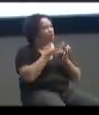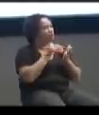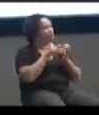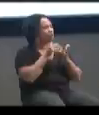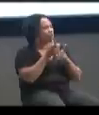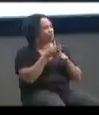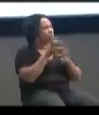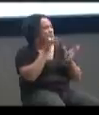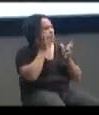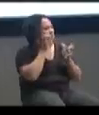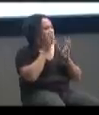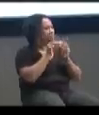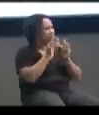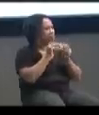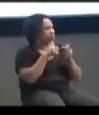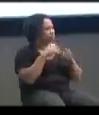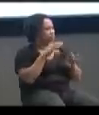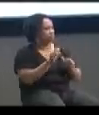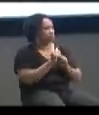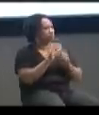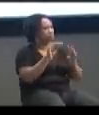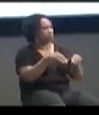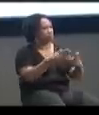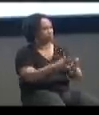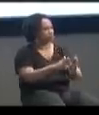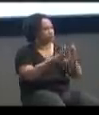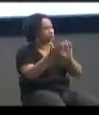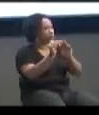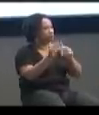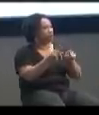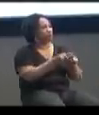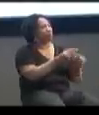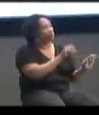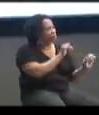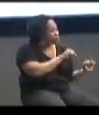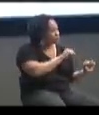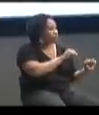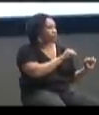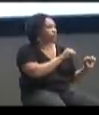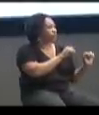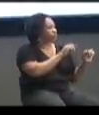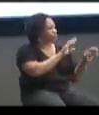THE REGIONS AND HEADQUARTERS, WE THINK WHAT WE'RE LEARNING FROM